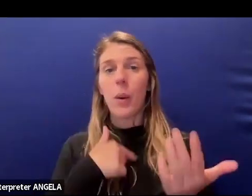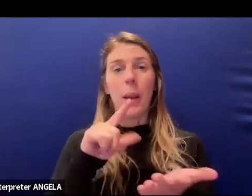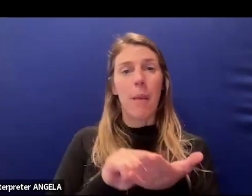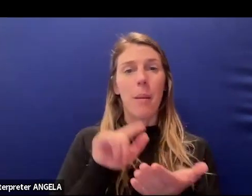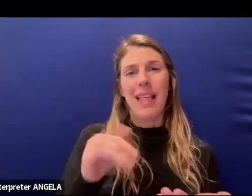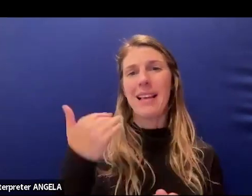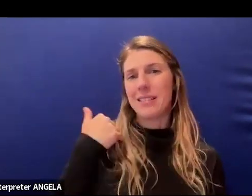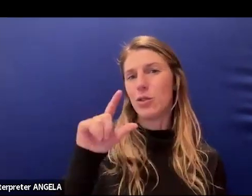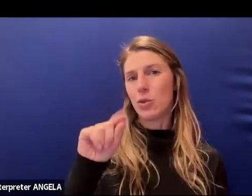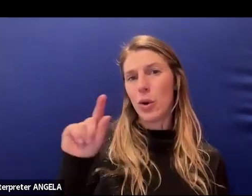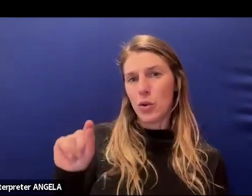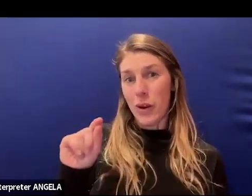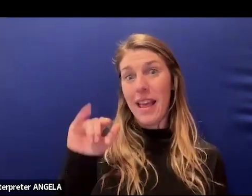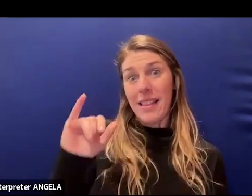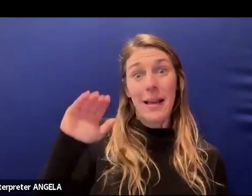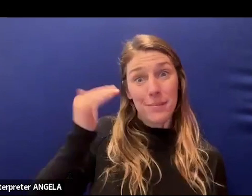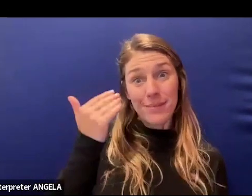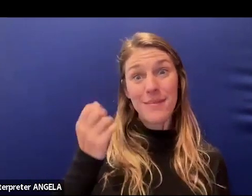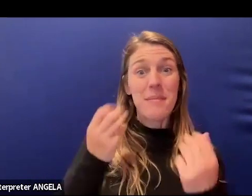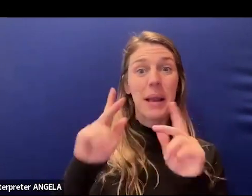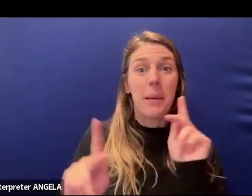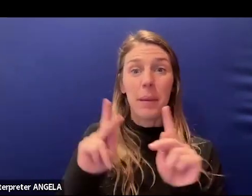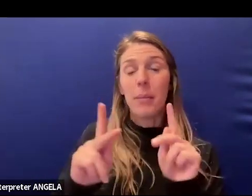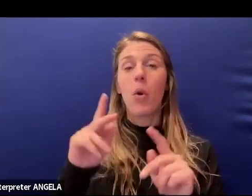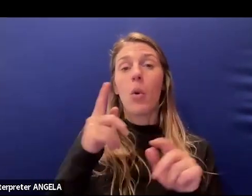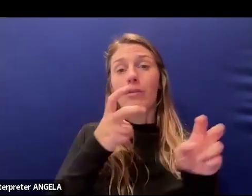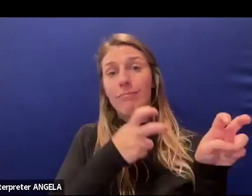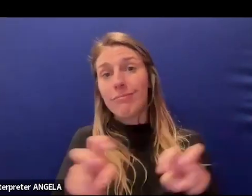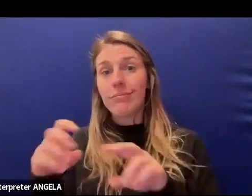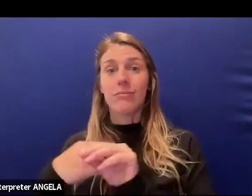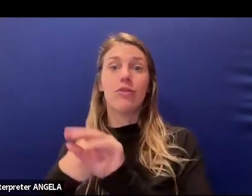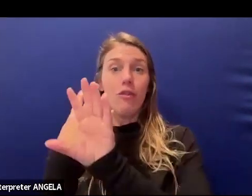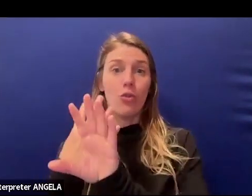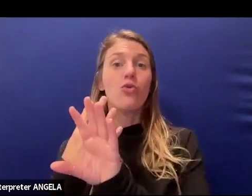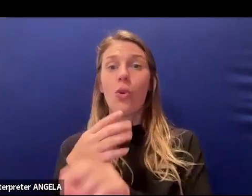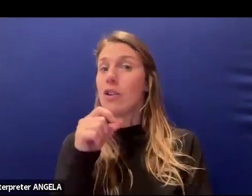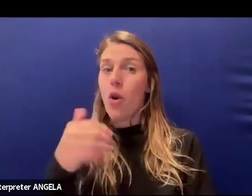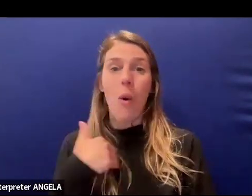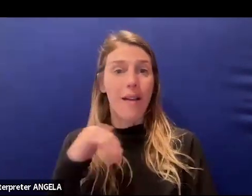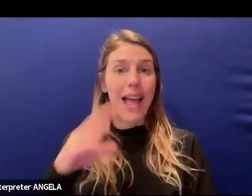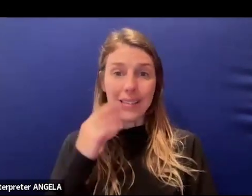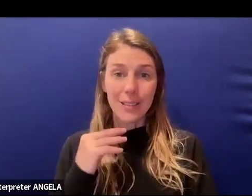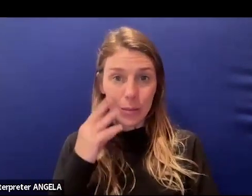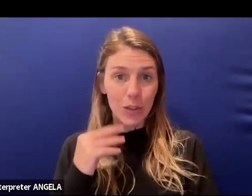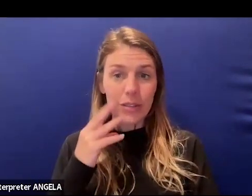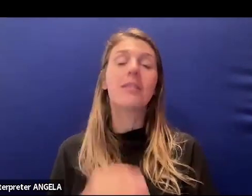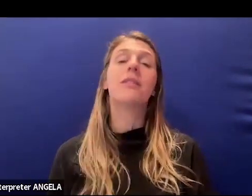We published that early 2020 when it became apparent that a number of people were transitioning to doing things online and didn't have experience with that.